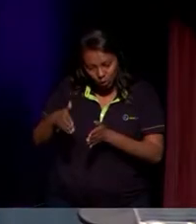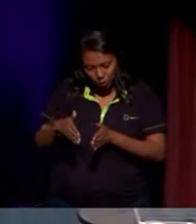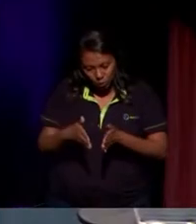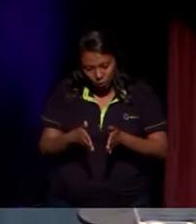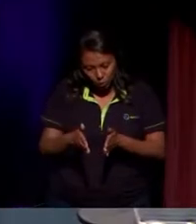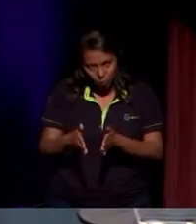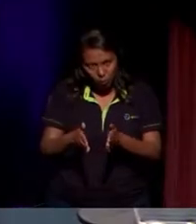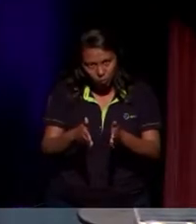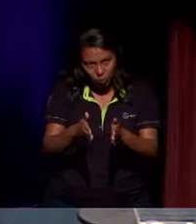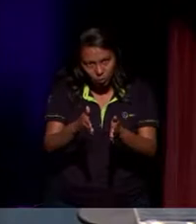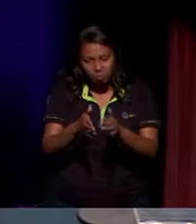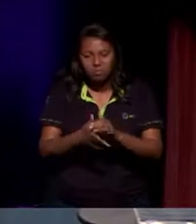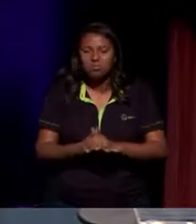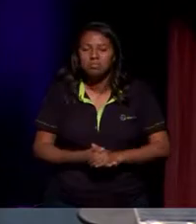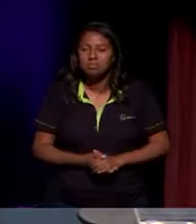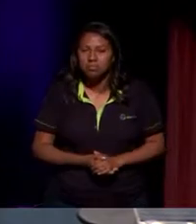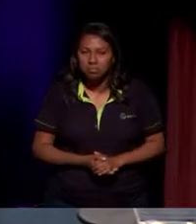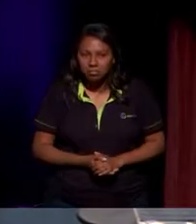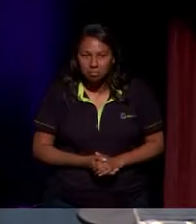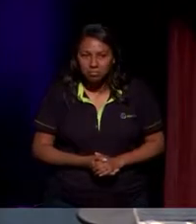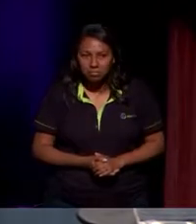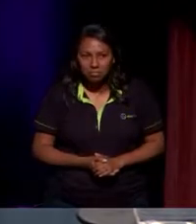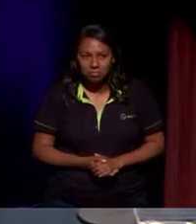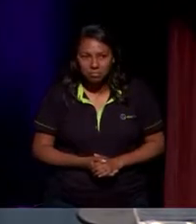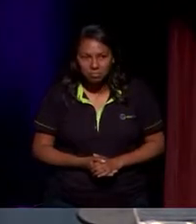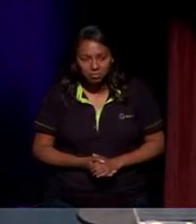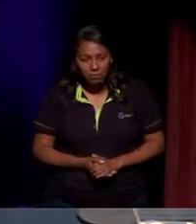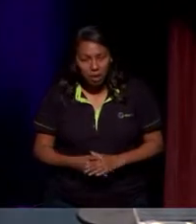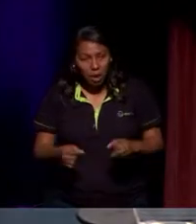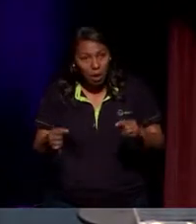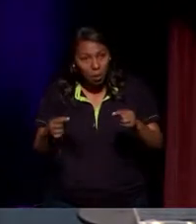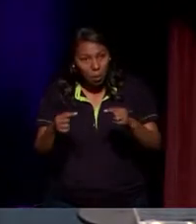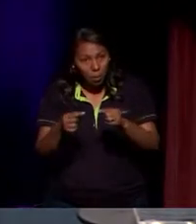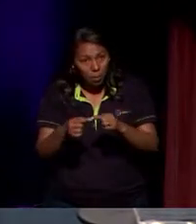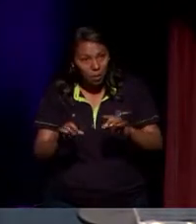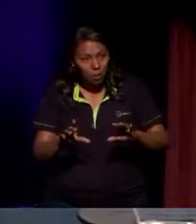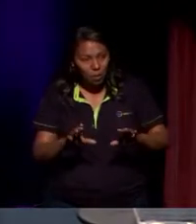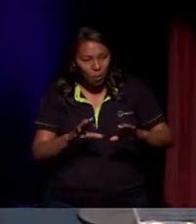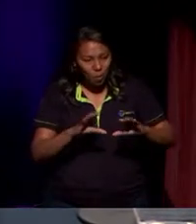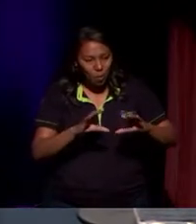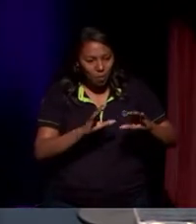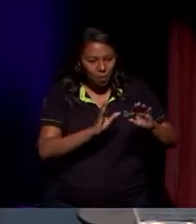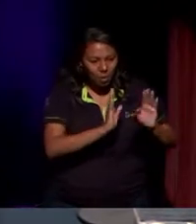and which also characterizes a social front organization. North of the Zambezi River,